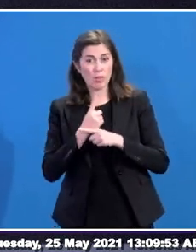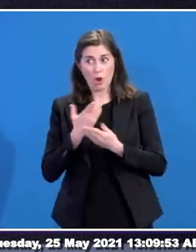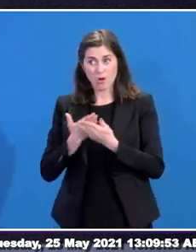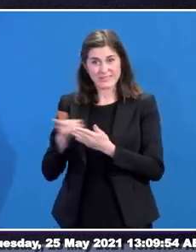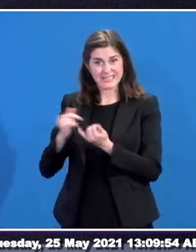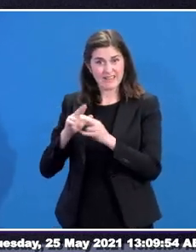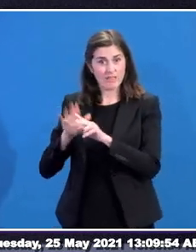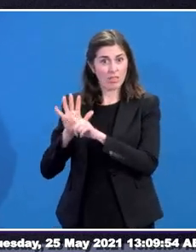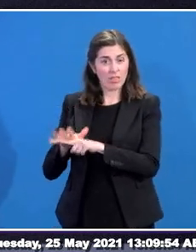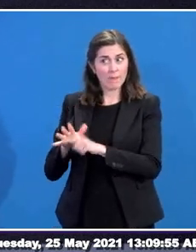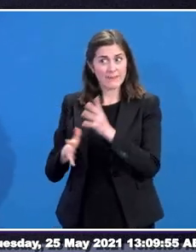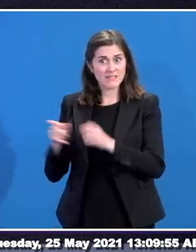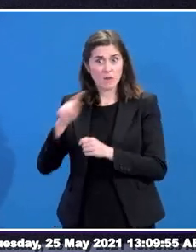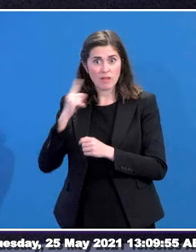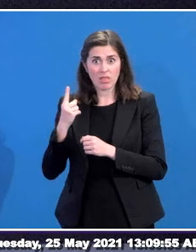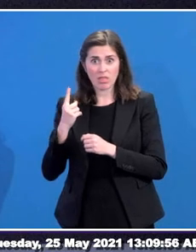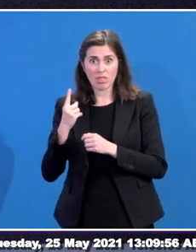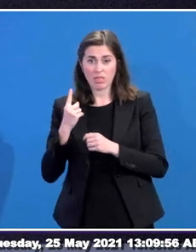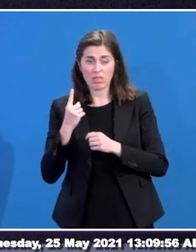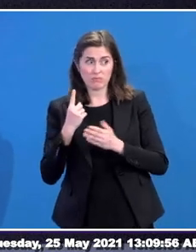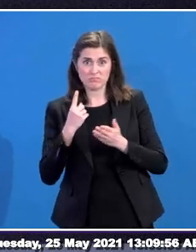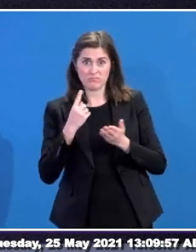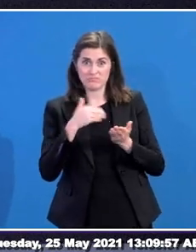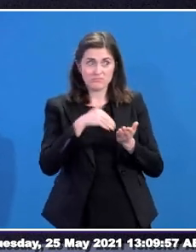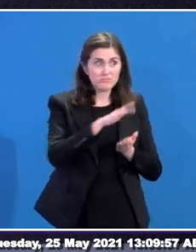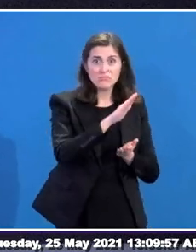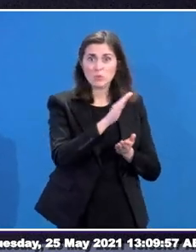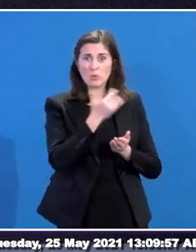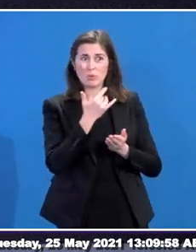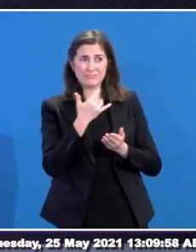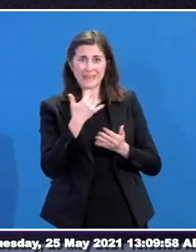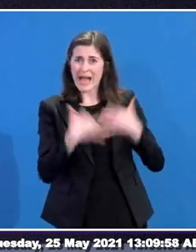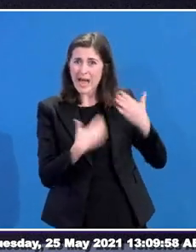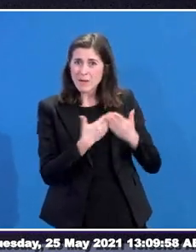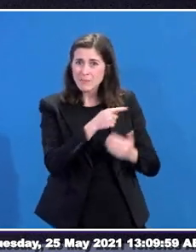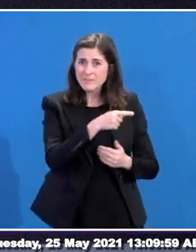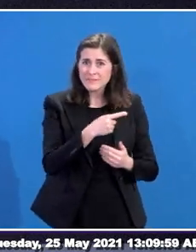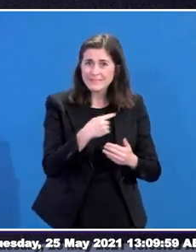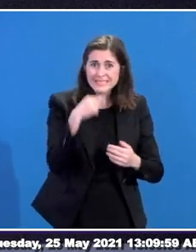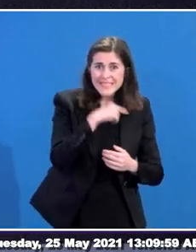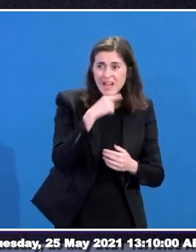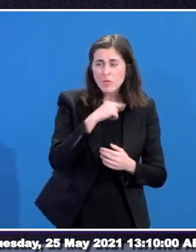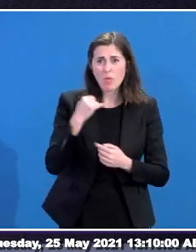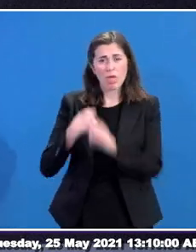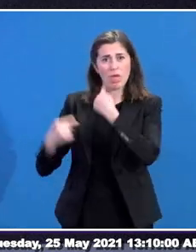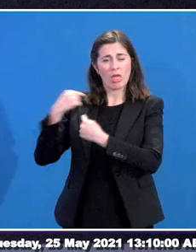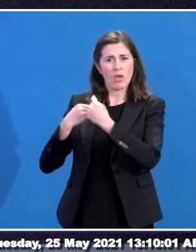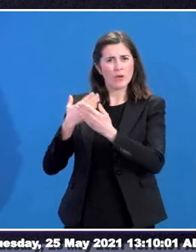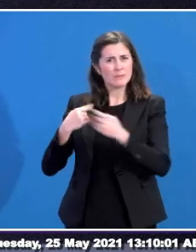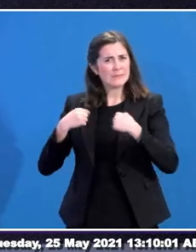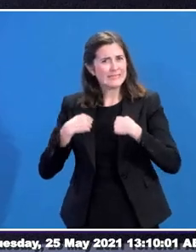that --- you know, or to fuel any anger towards me for speaking up and,